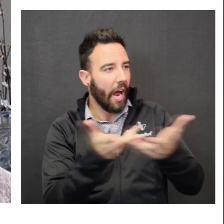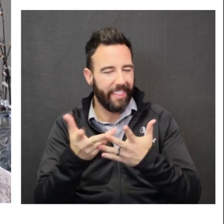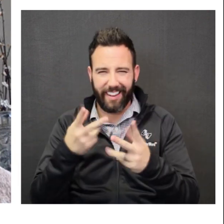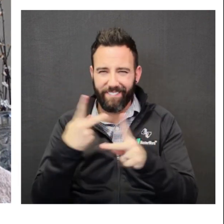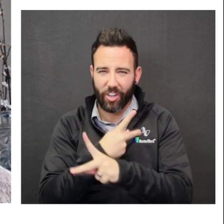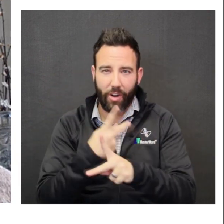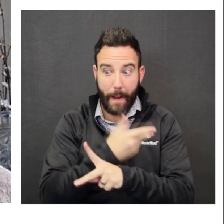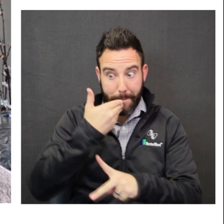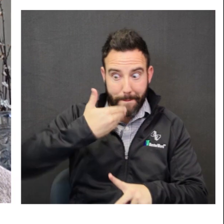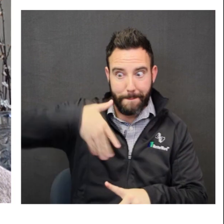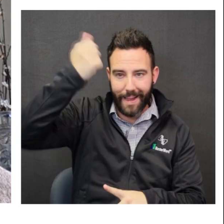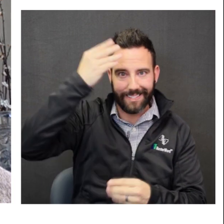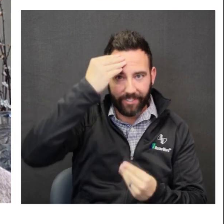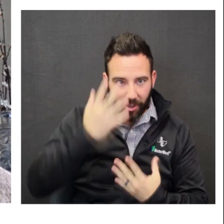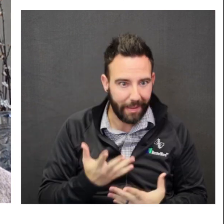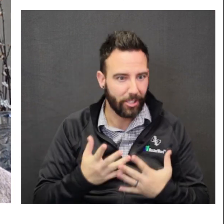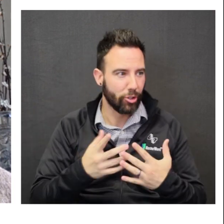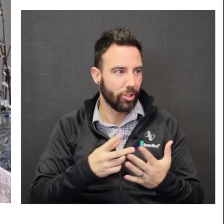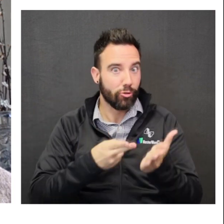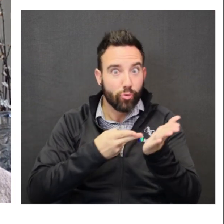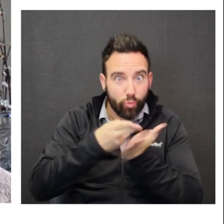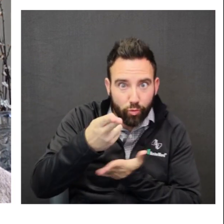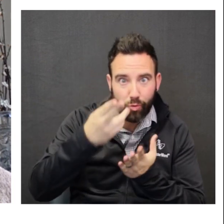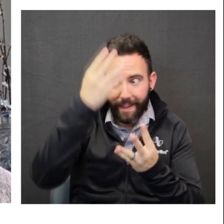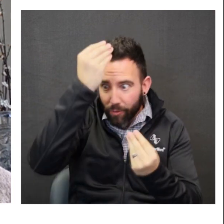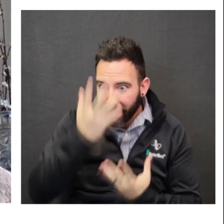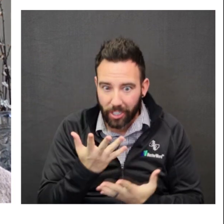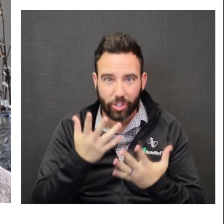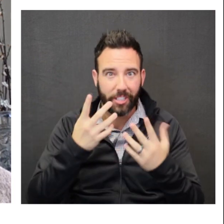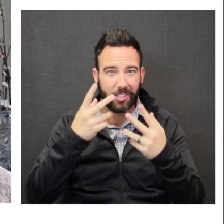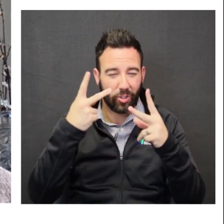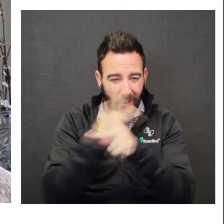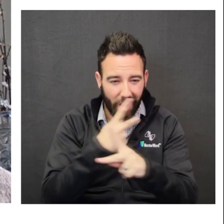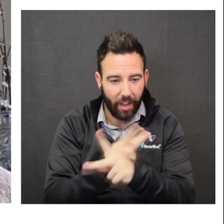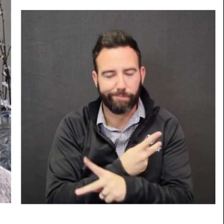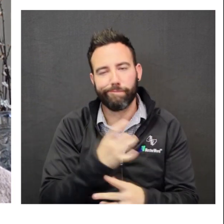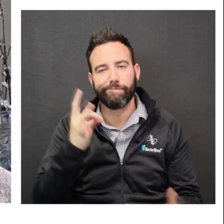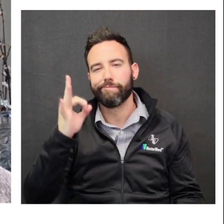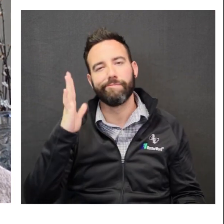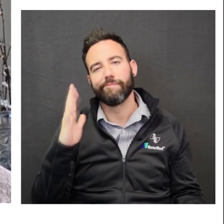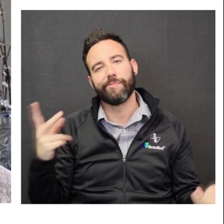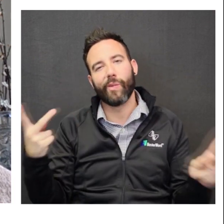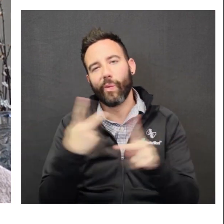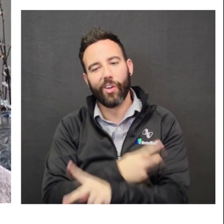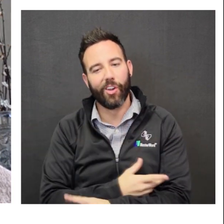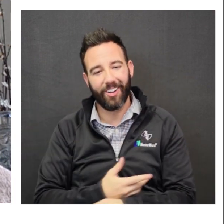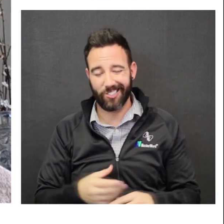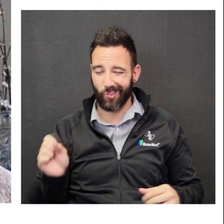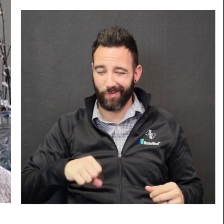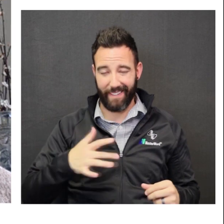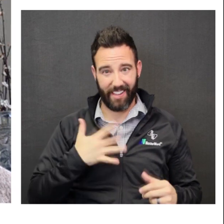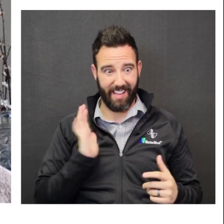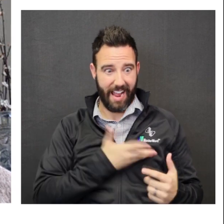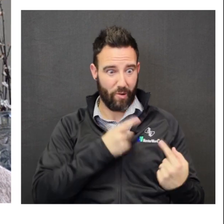what's real and what's the best information, or what's the officially sanctioned information If that makes sense. So yeah, I think